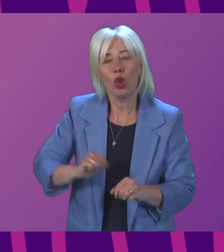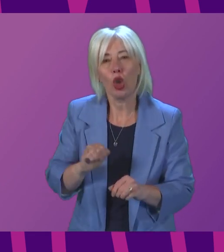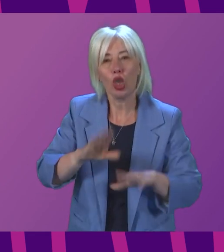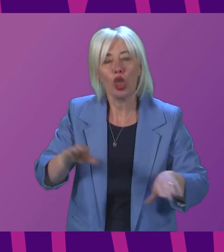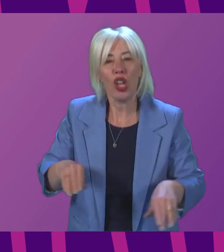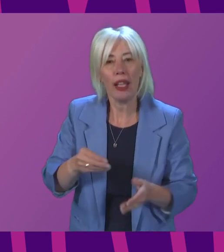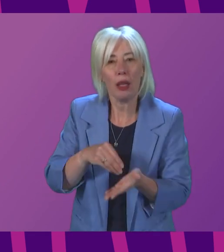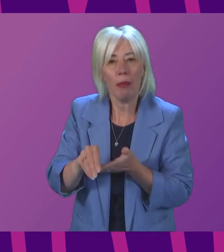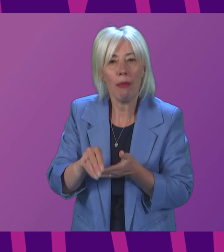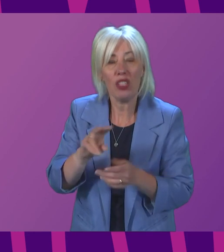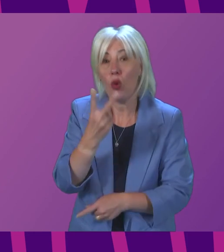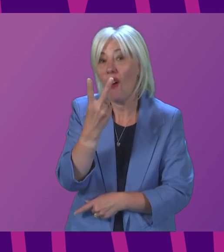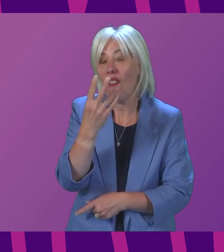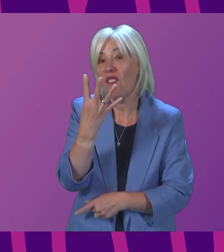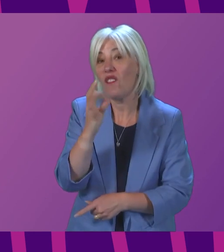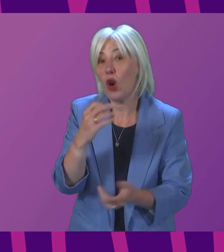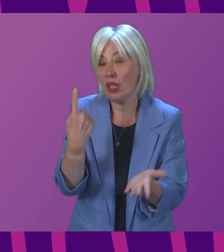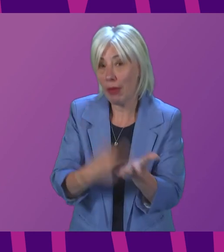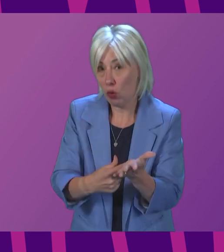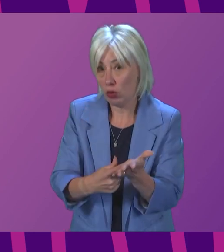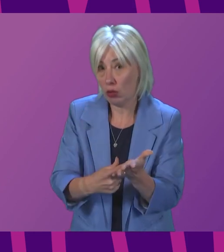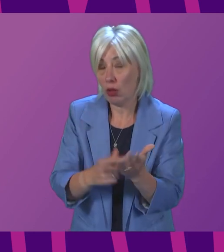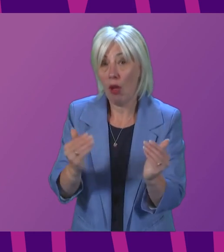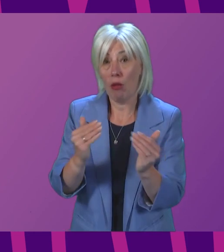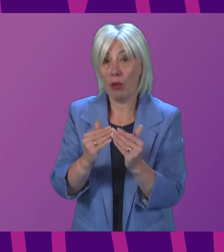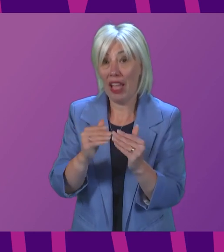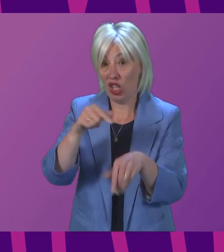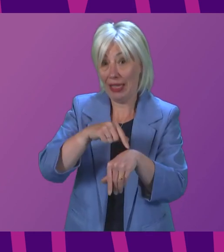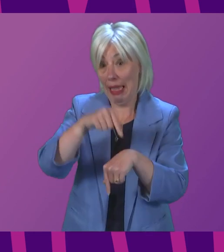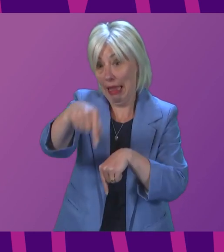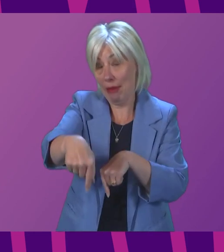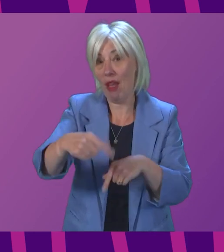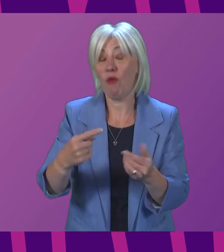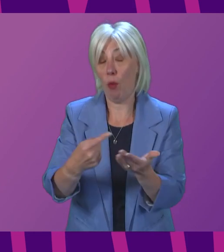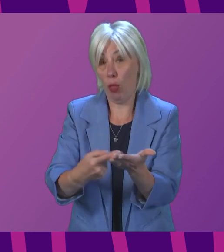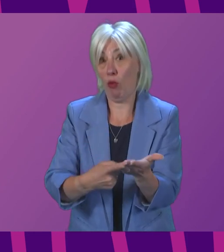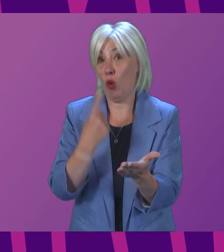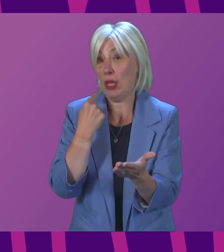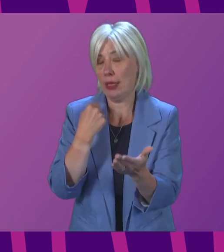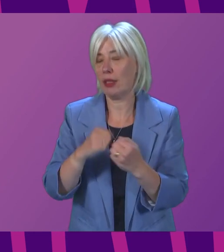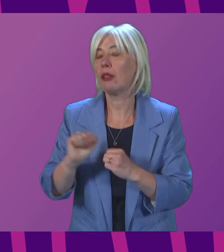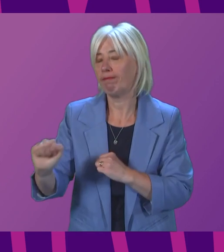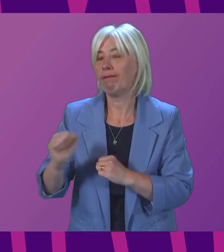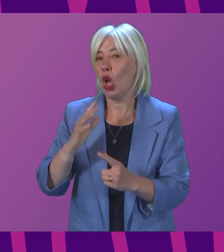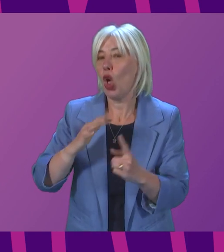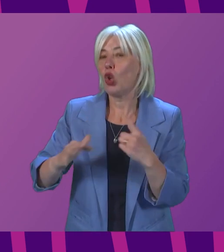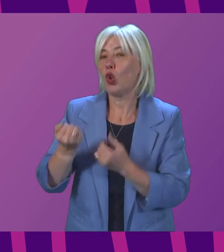to meet the targets, as recommended in the report that was published yesterday? The social justice secretary will set all that out when she makes a statement to the